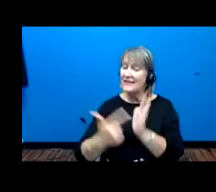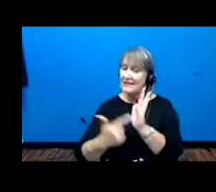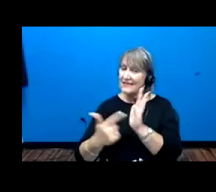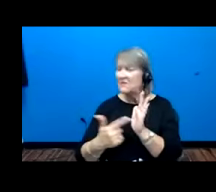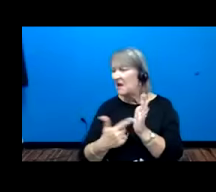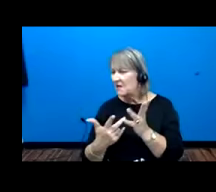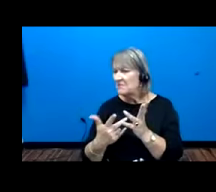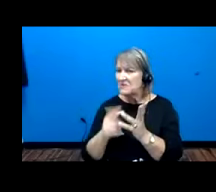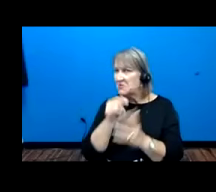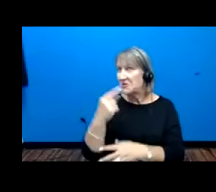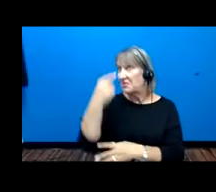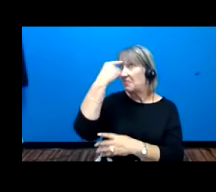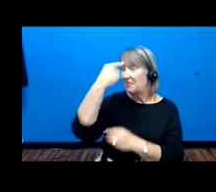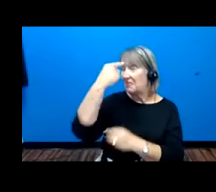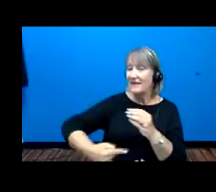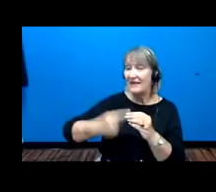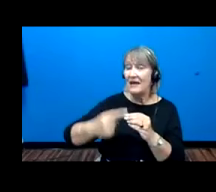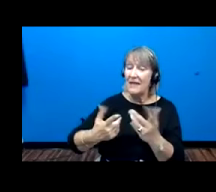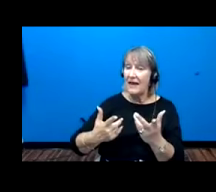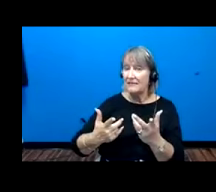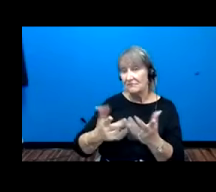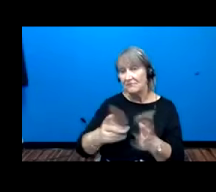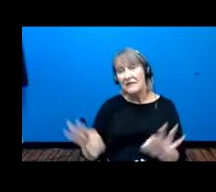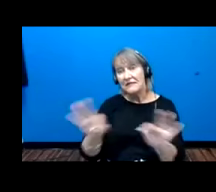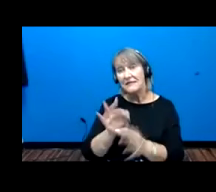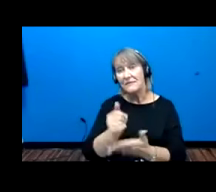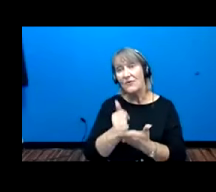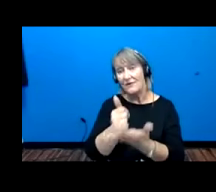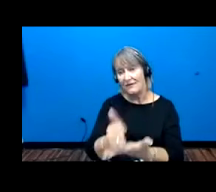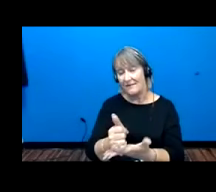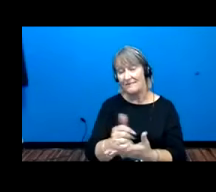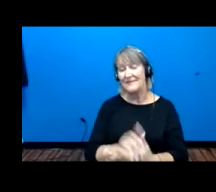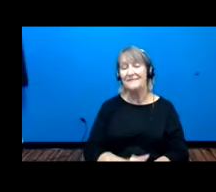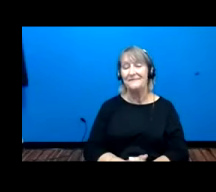but actually, as we see it, it's front and center. So the next piece here,